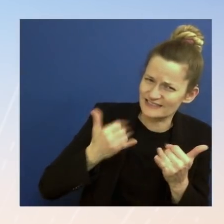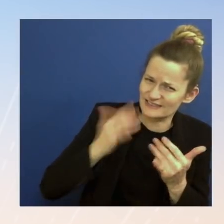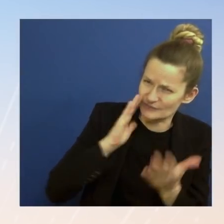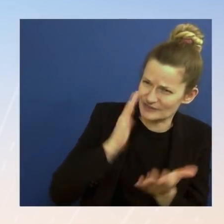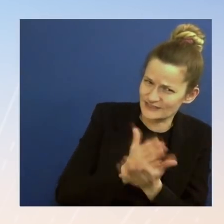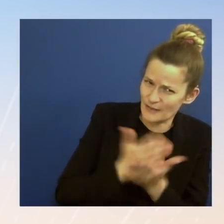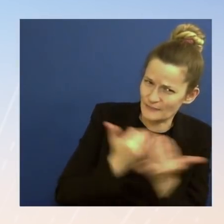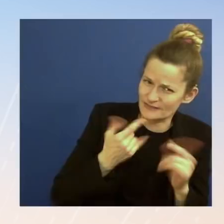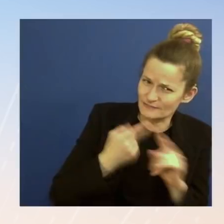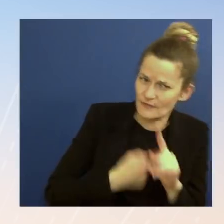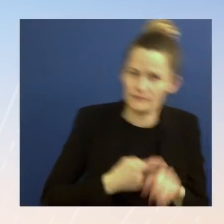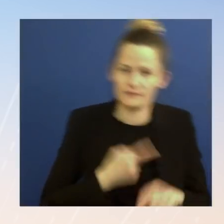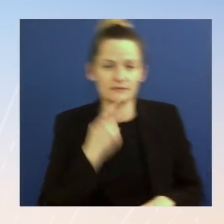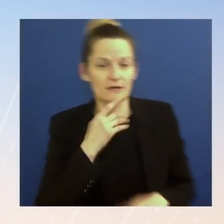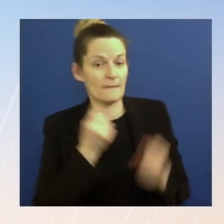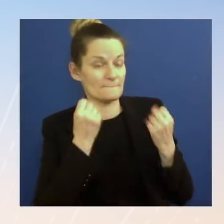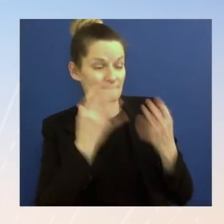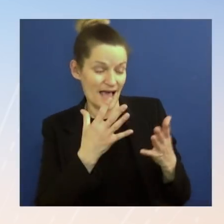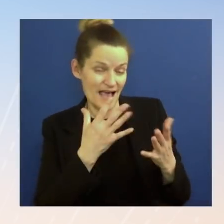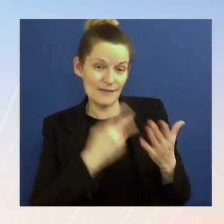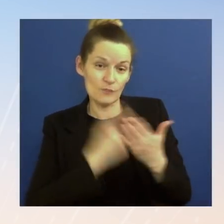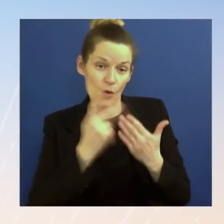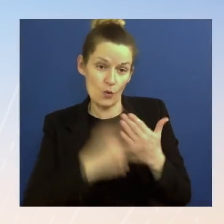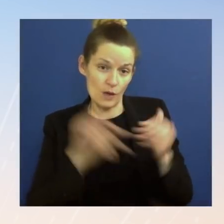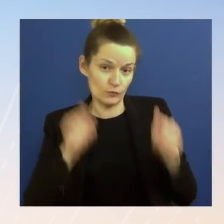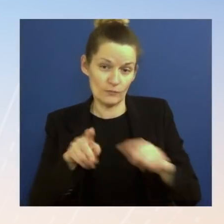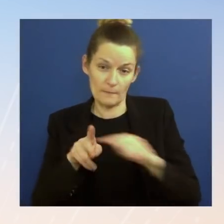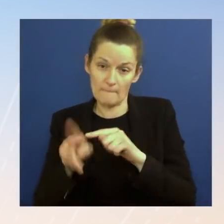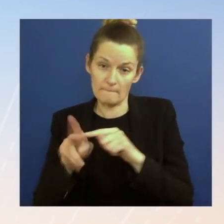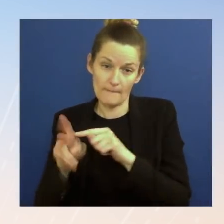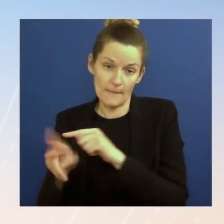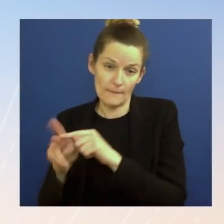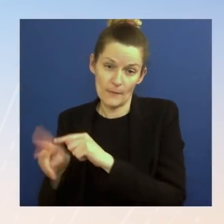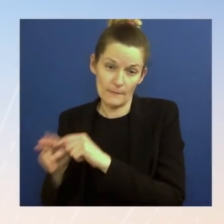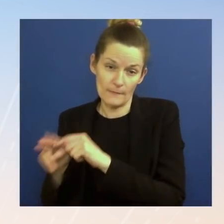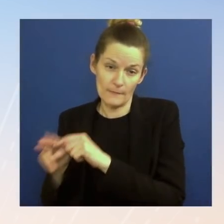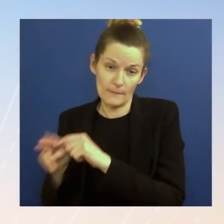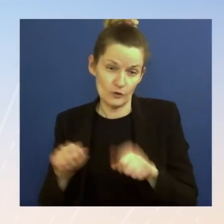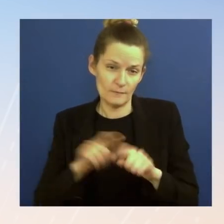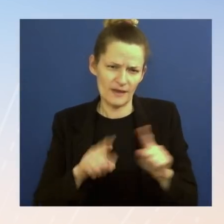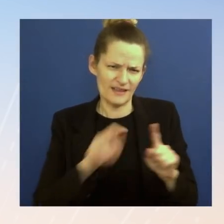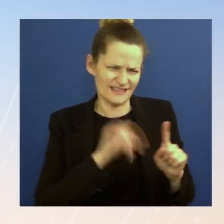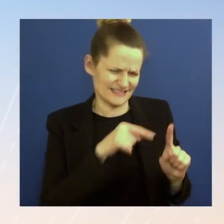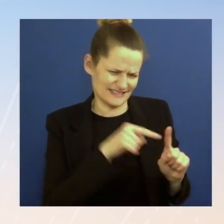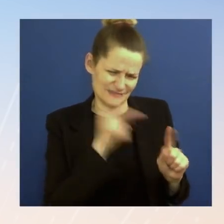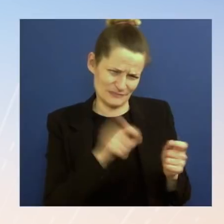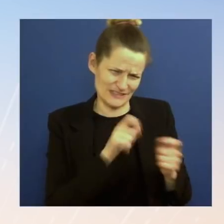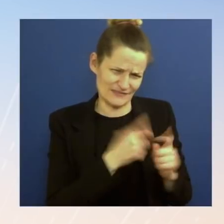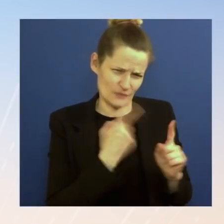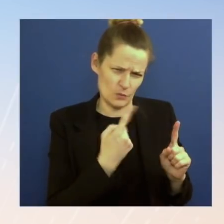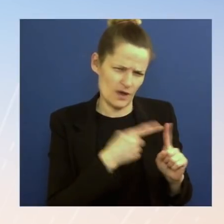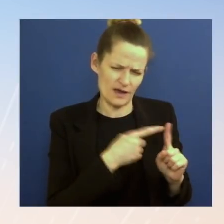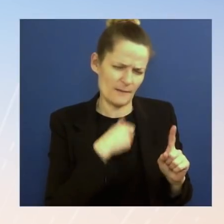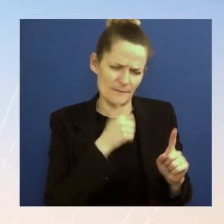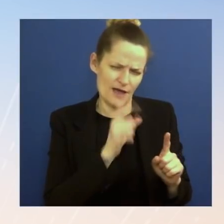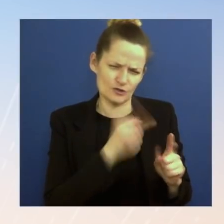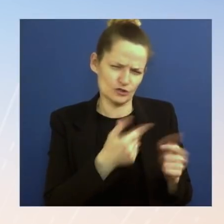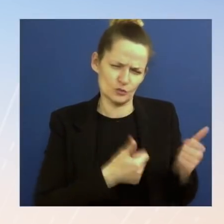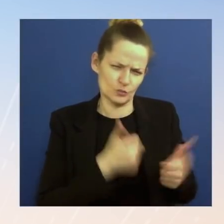But I will check and see if that specific one would. Go ahead. The Press: Jen, real quick on Title 42 -- two related questions. Ms. Psaki: Yeah. The Press: One of them: Democratic senators